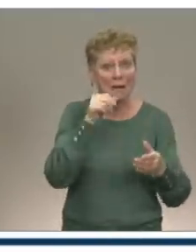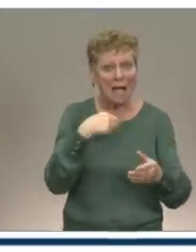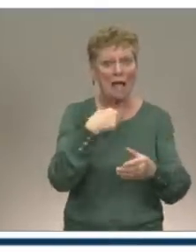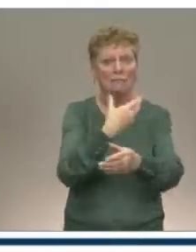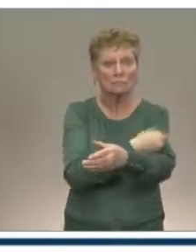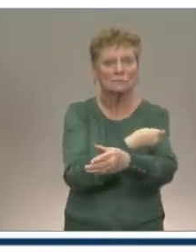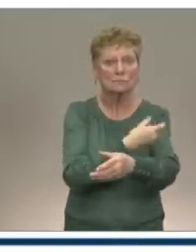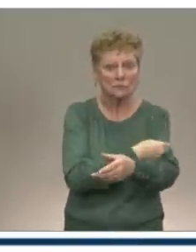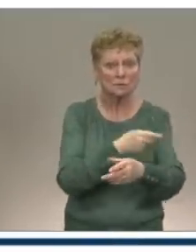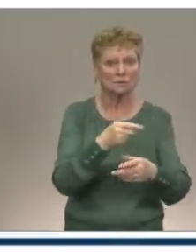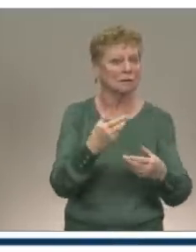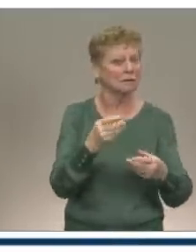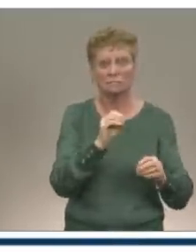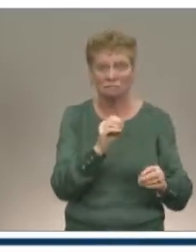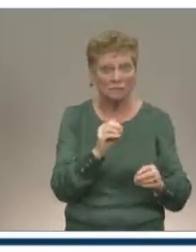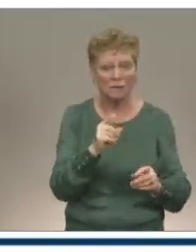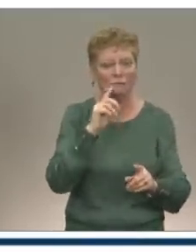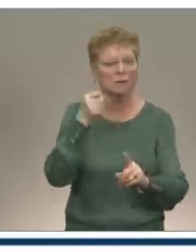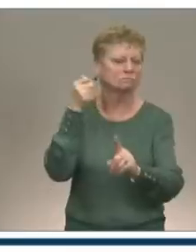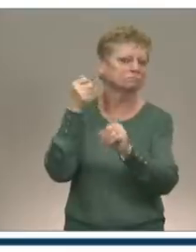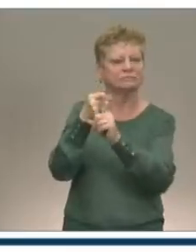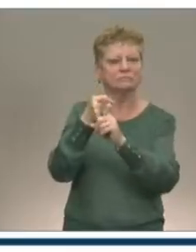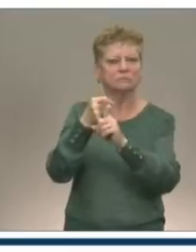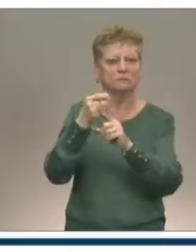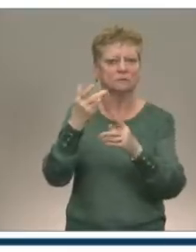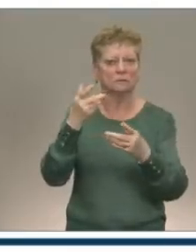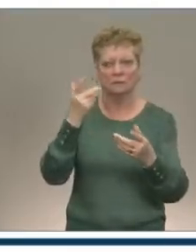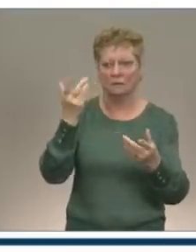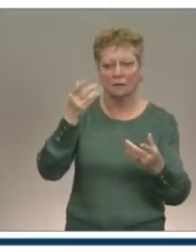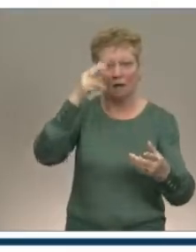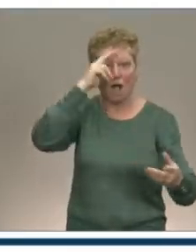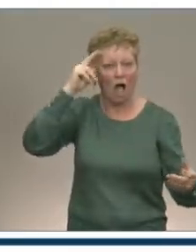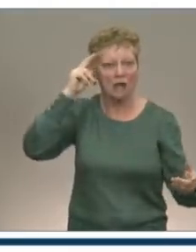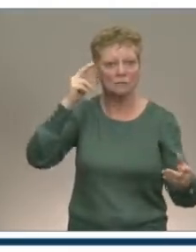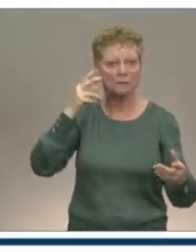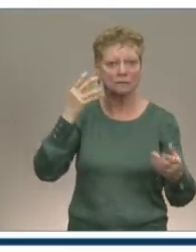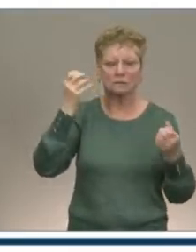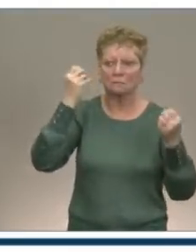their health care system where to the point where there are many people that are now suffering for